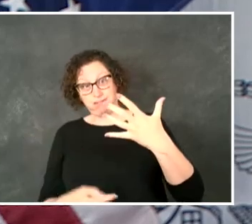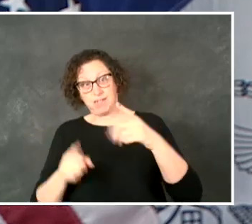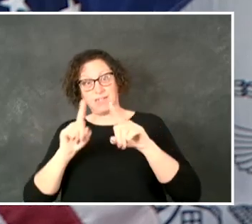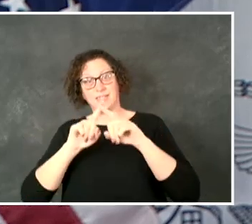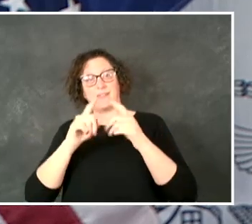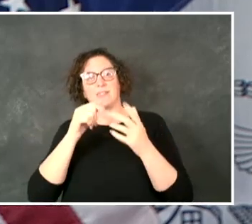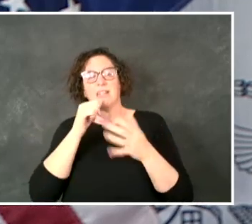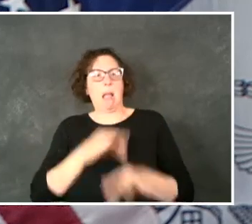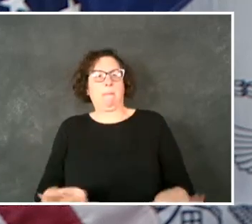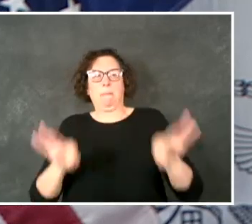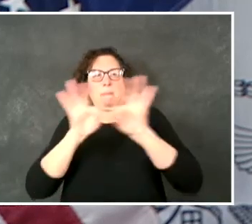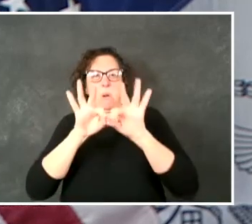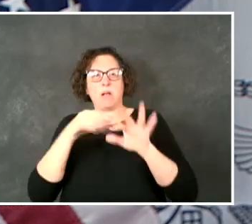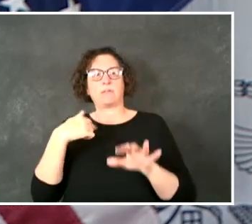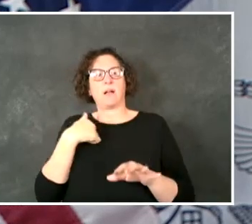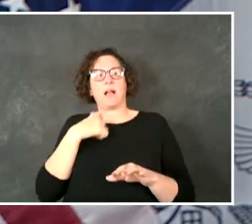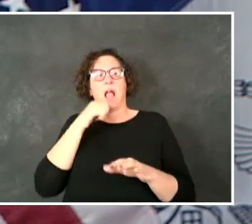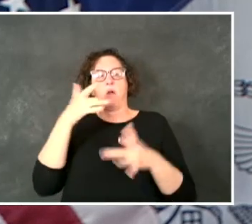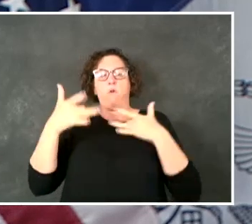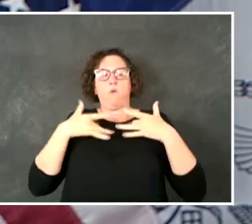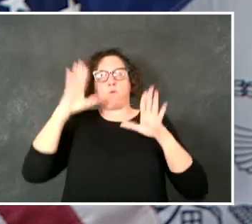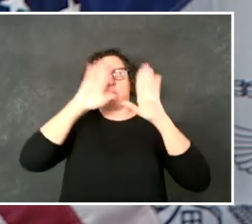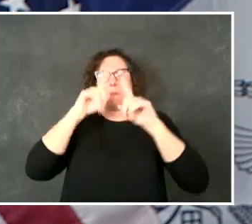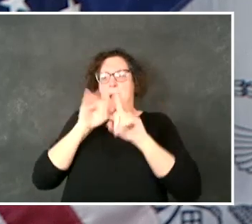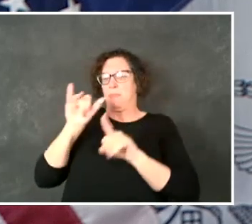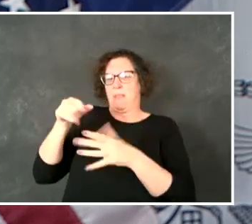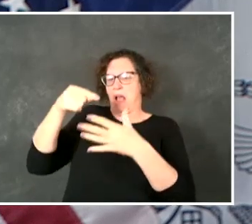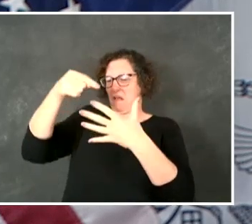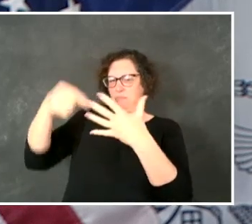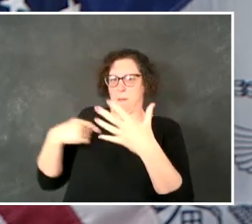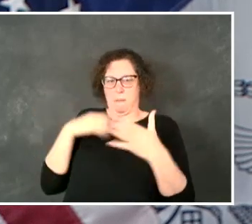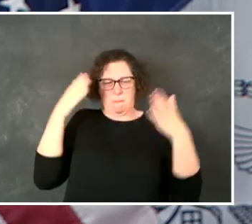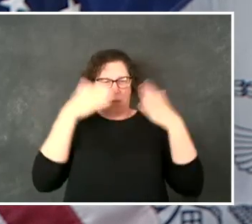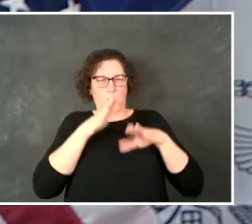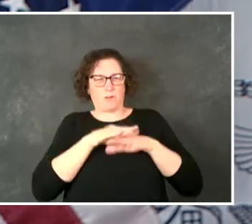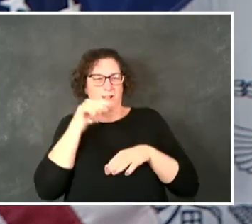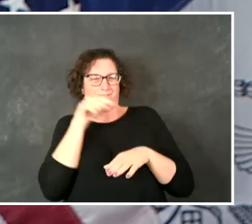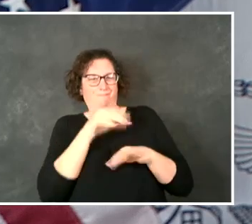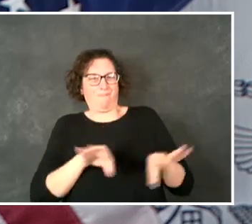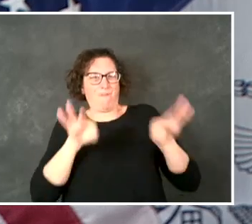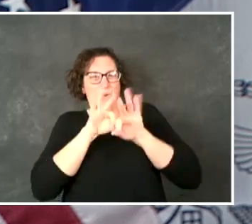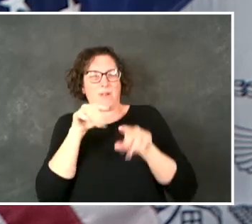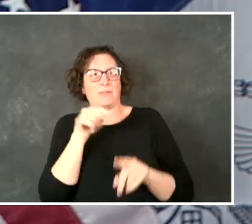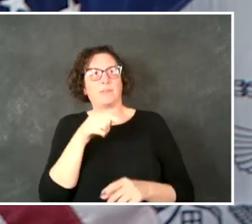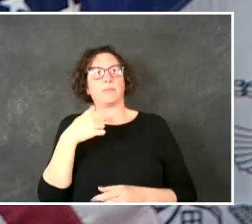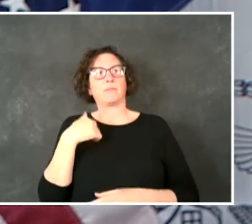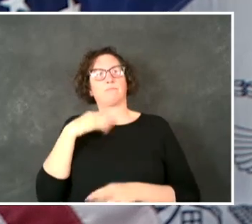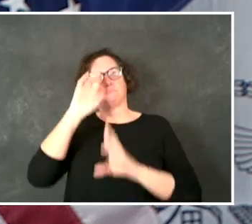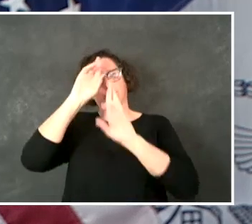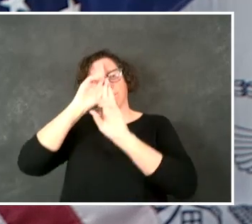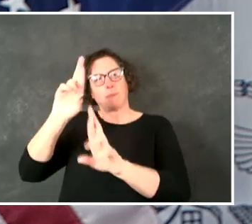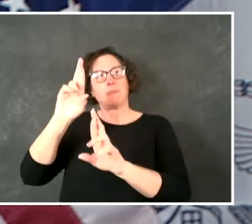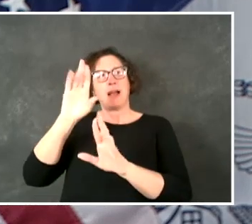COMPARED TO ALL THE OTHER CONCERNS OUT THERE, NNOE OF HIST TO ME AS SOMETHING I'M PARTICULARLY